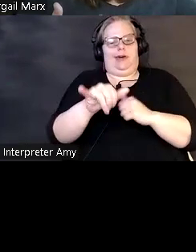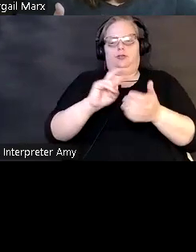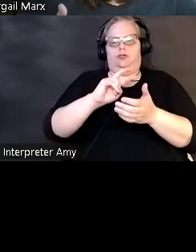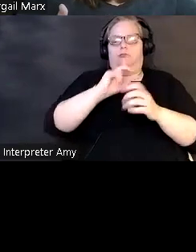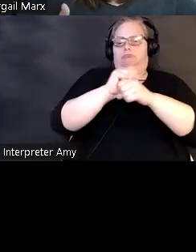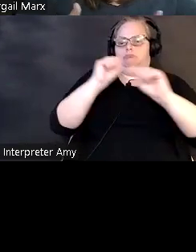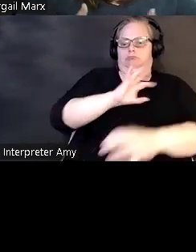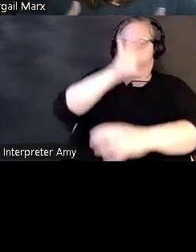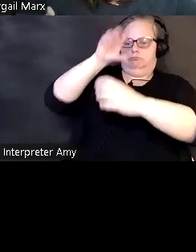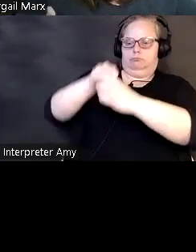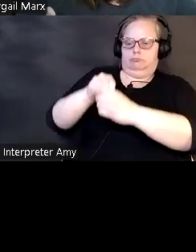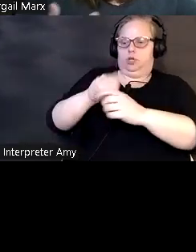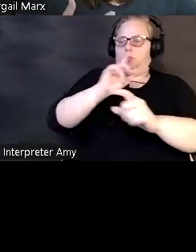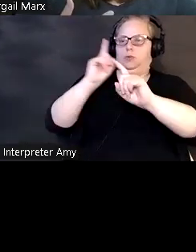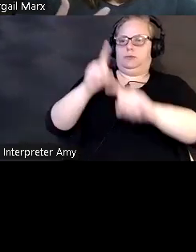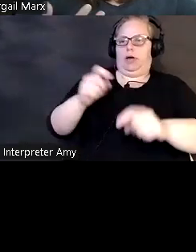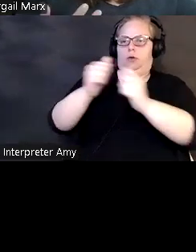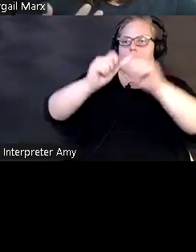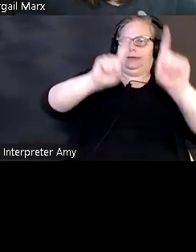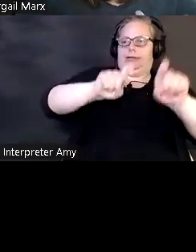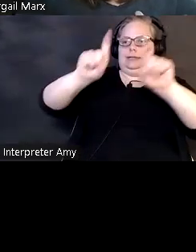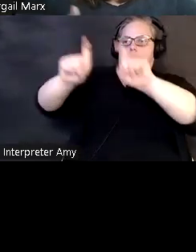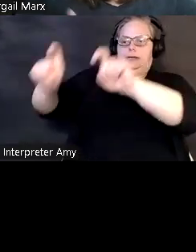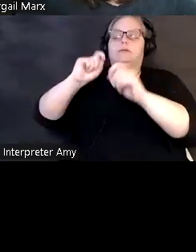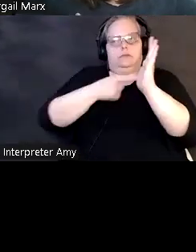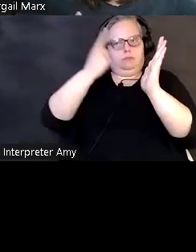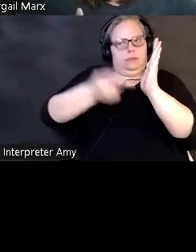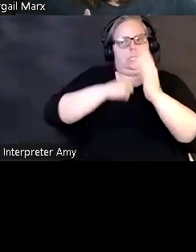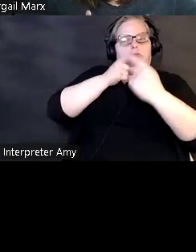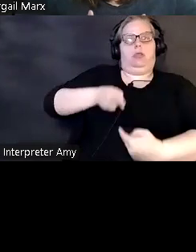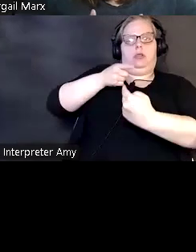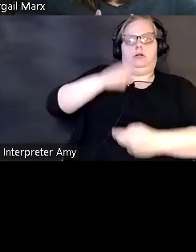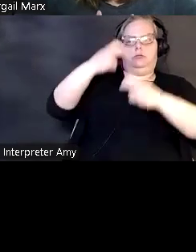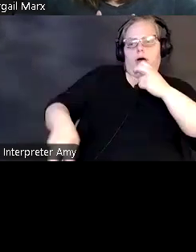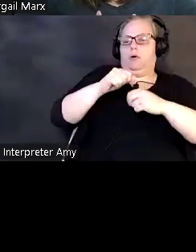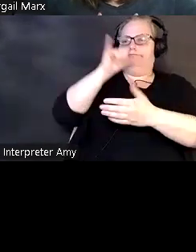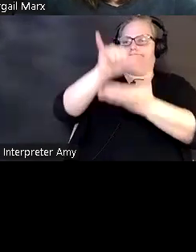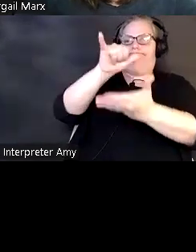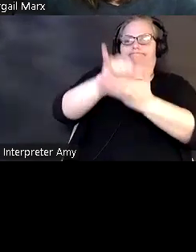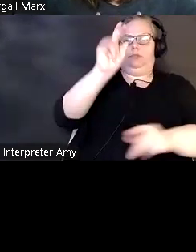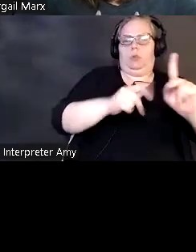those tests often can be difficult or sometimes even not possible for people who are using AAC.